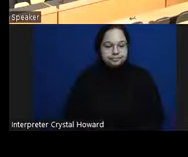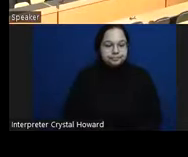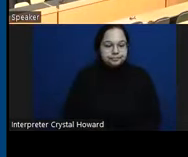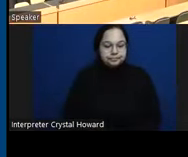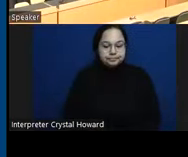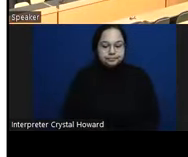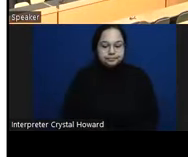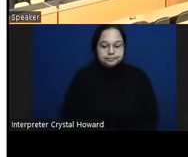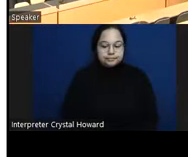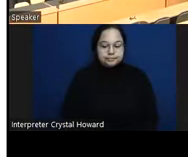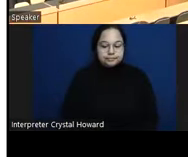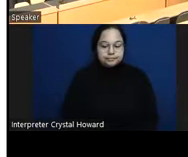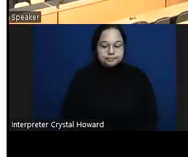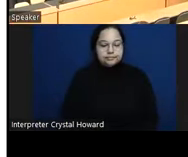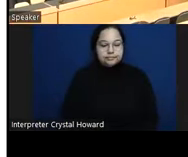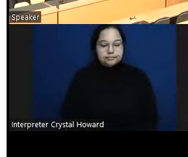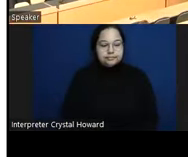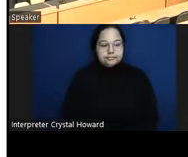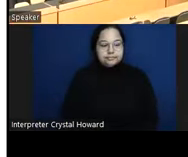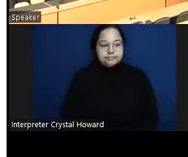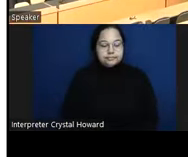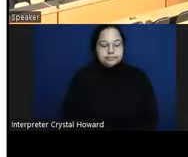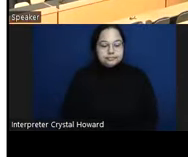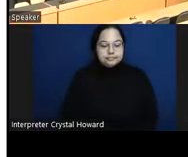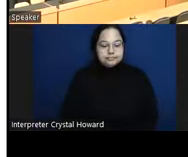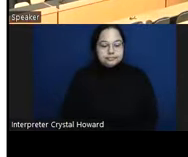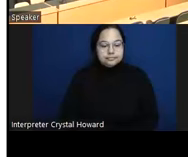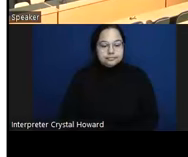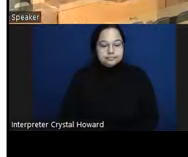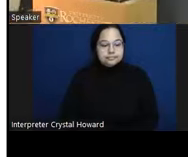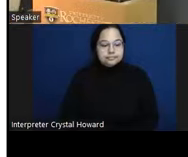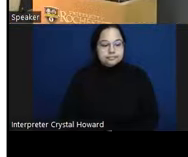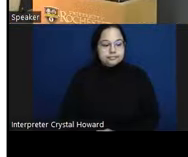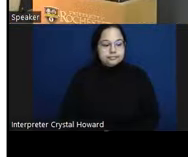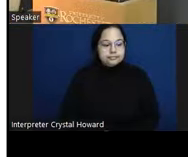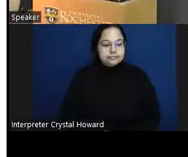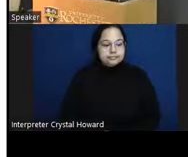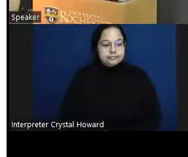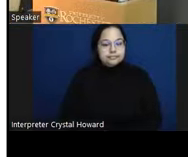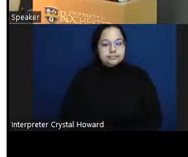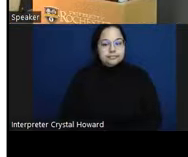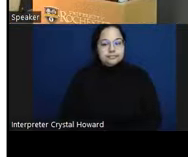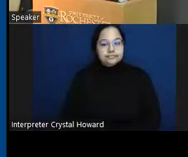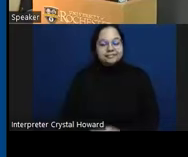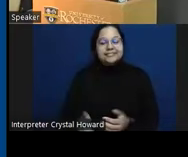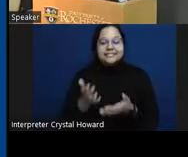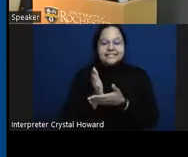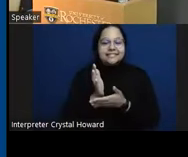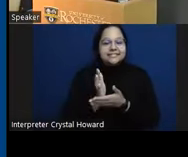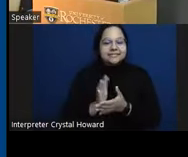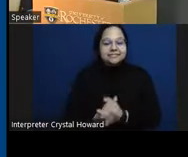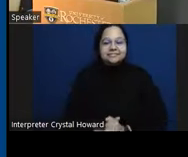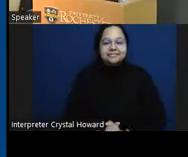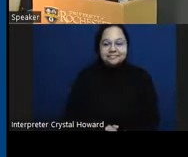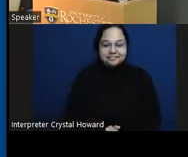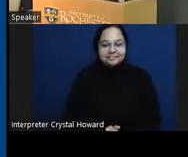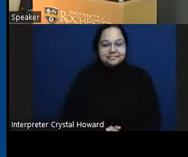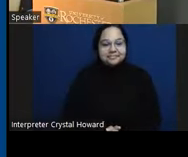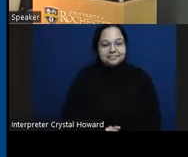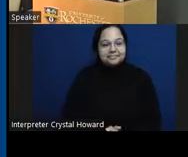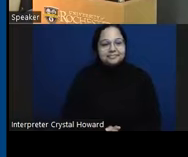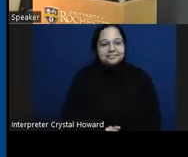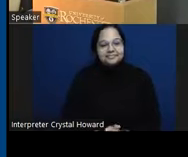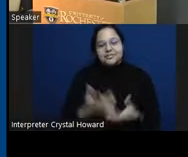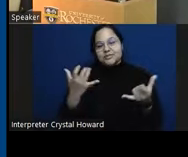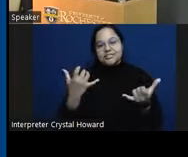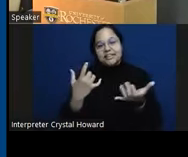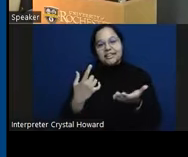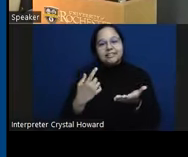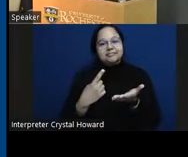you all right um so I'm talking a little bit today about some of the work that I'm doing spe